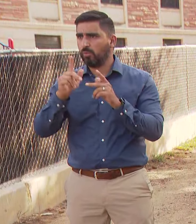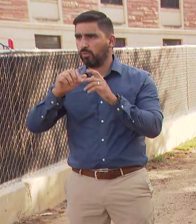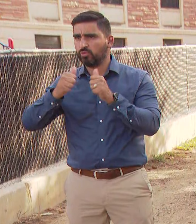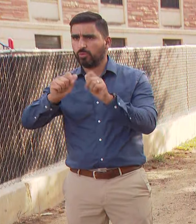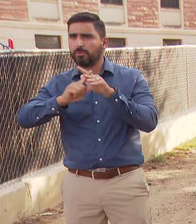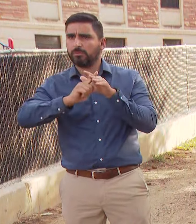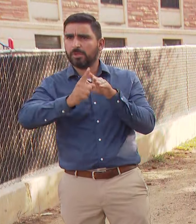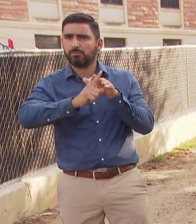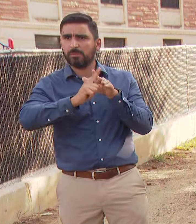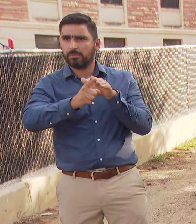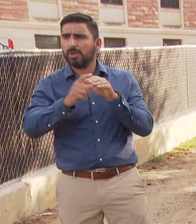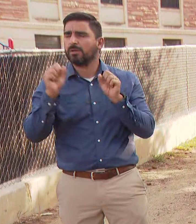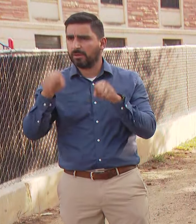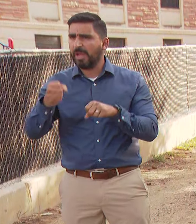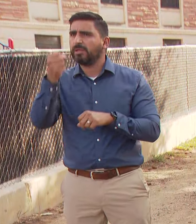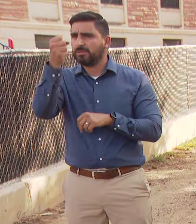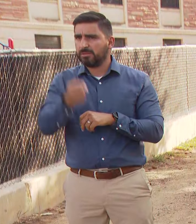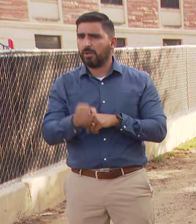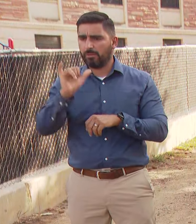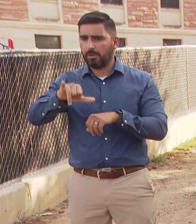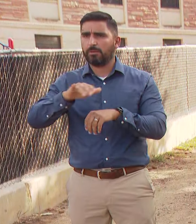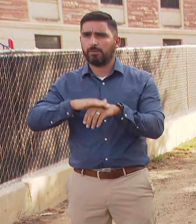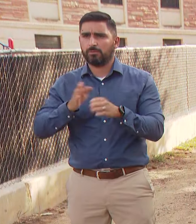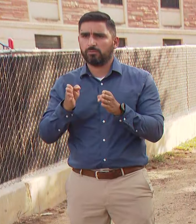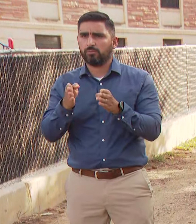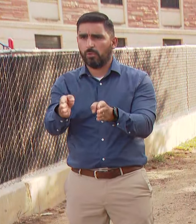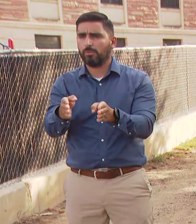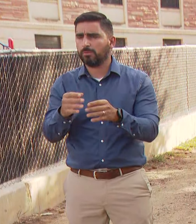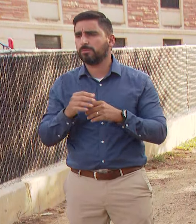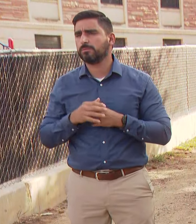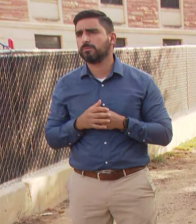that's fine to travel southbound on Gross Dam Road. Likewise, people are